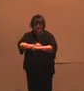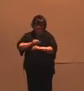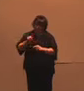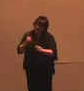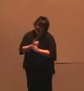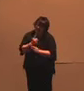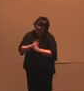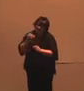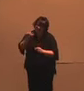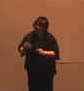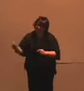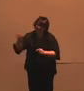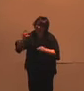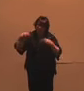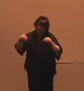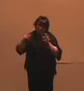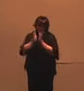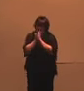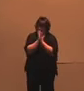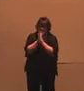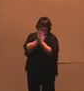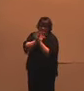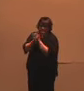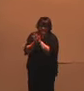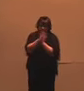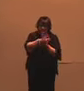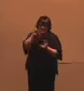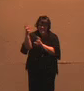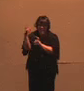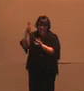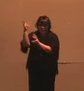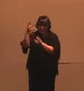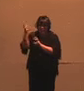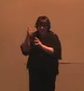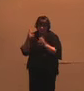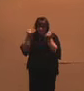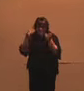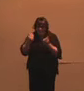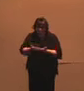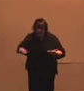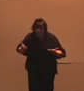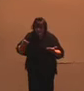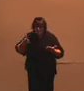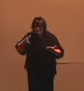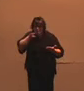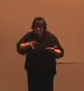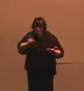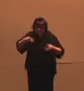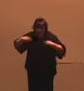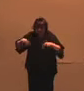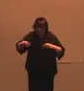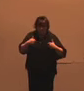really chaotic situation, with many, many items she has to sell, but she doesn't like to sell.